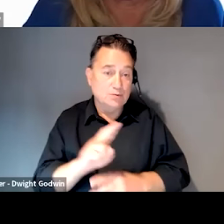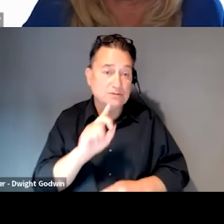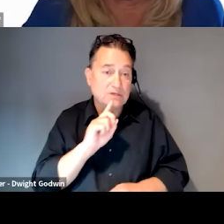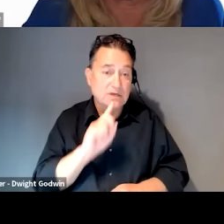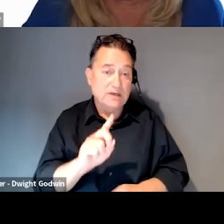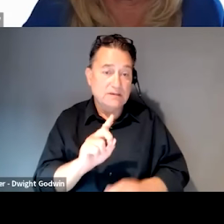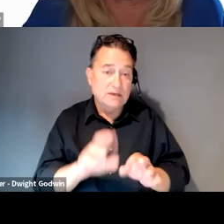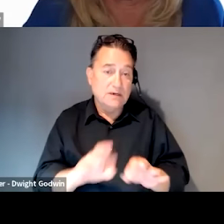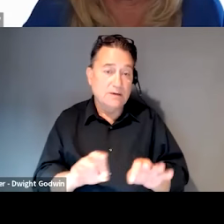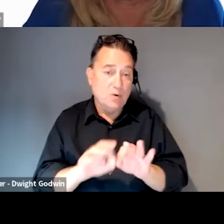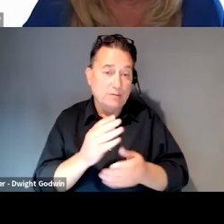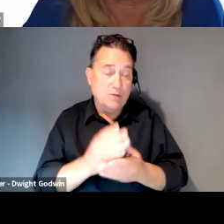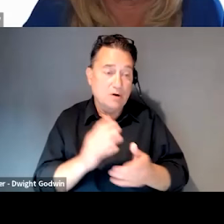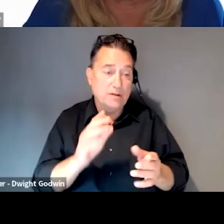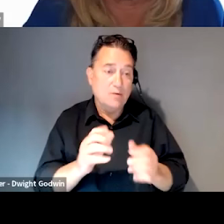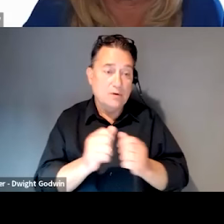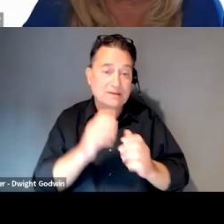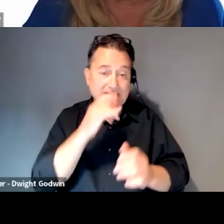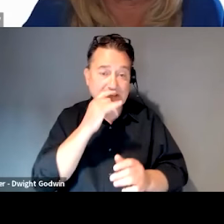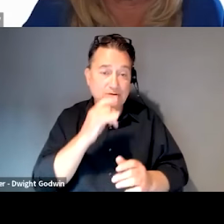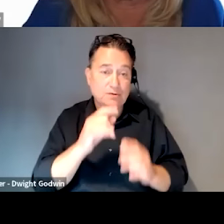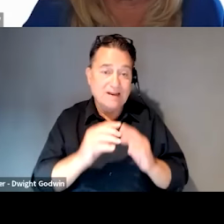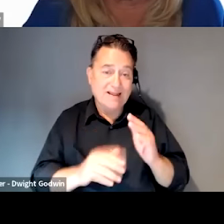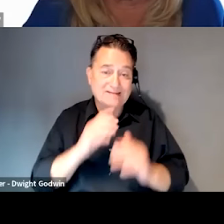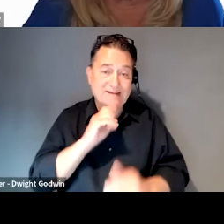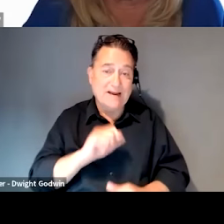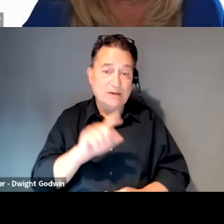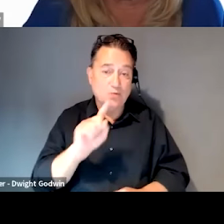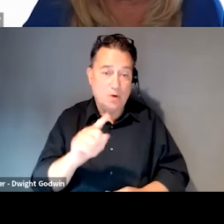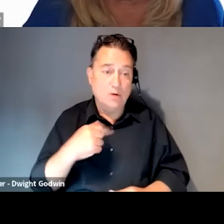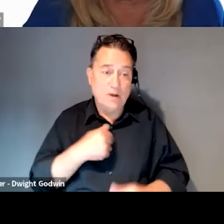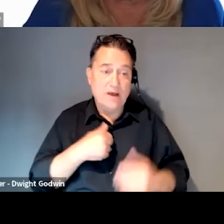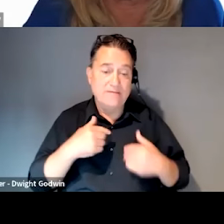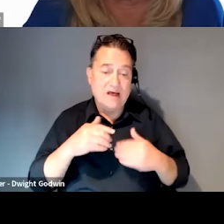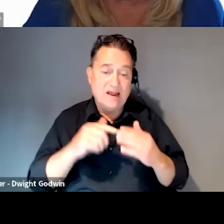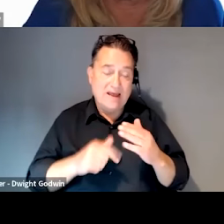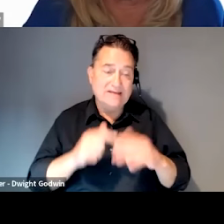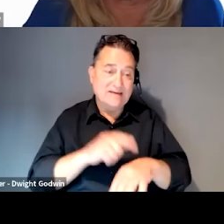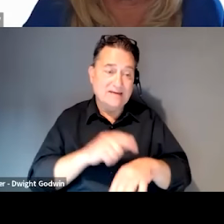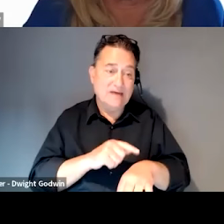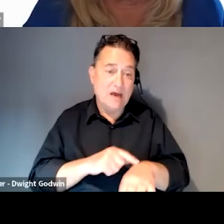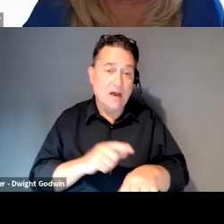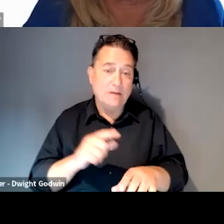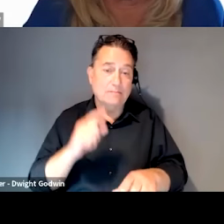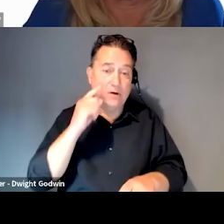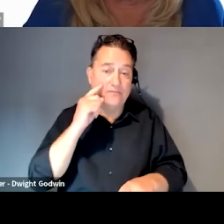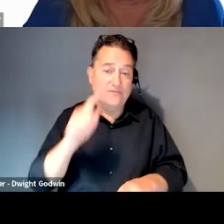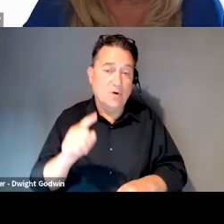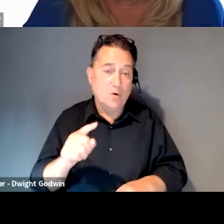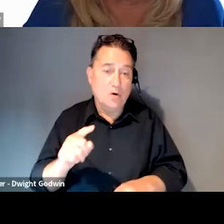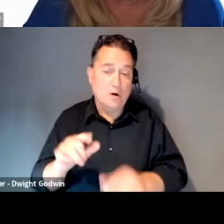we have even less time to work with the family as decisions about the permanency need to be made very quickly. Additionally, Black